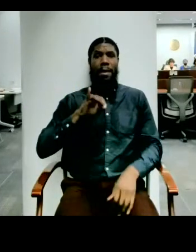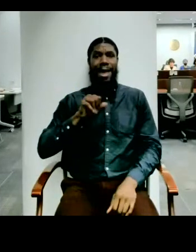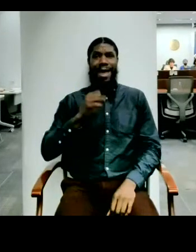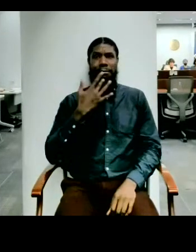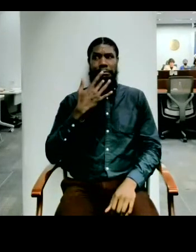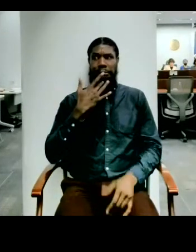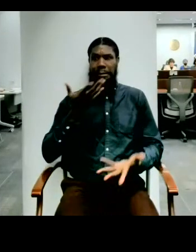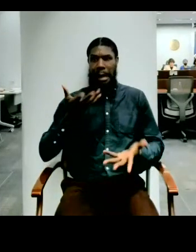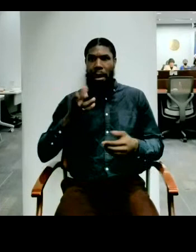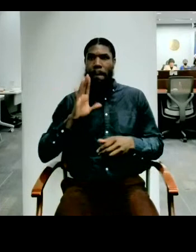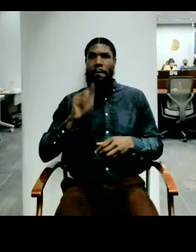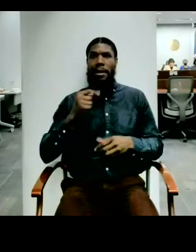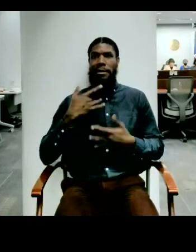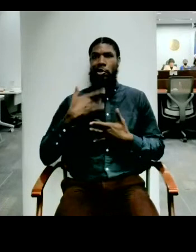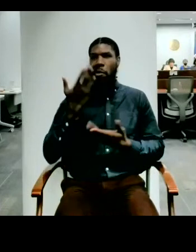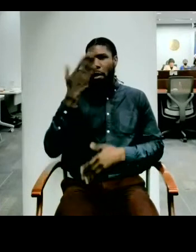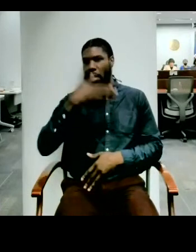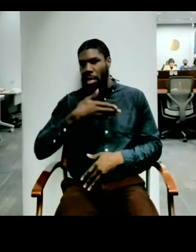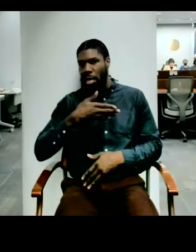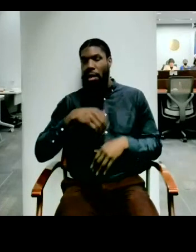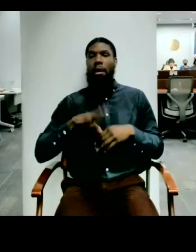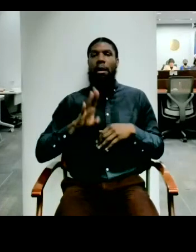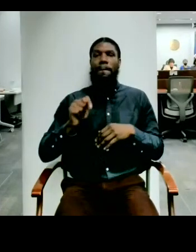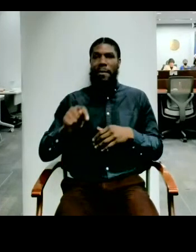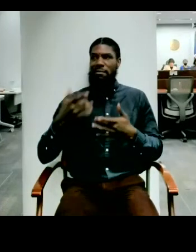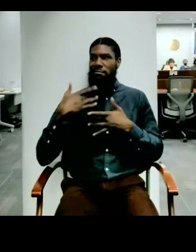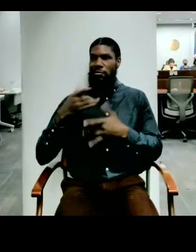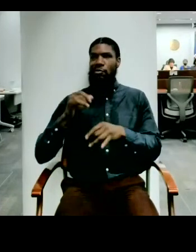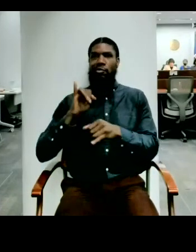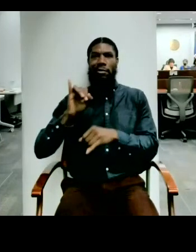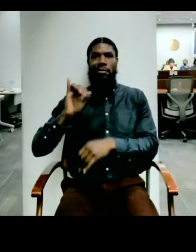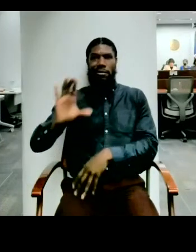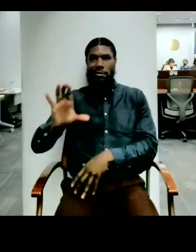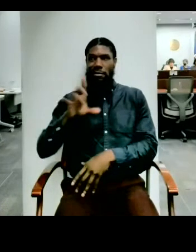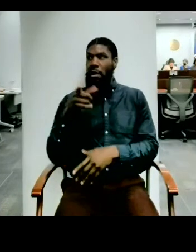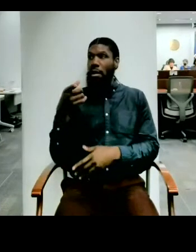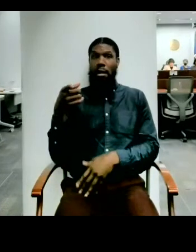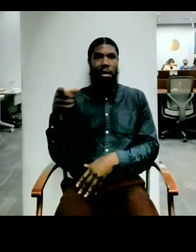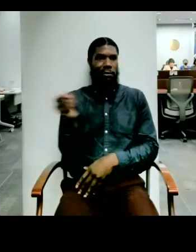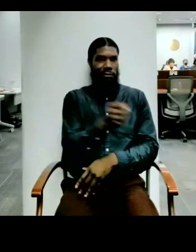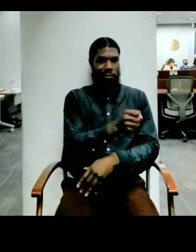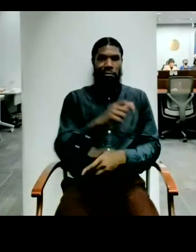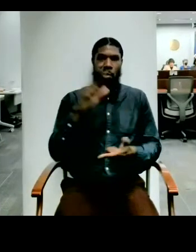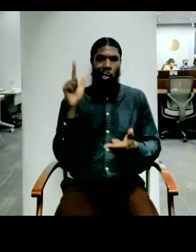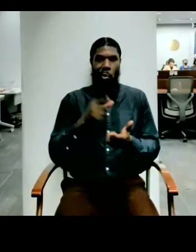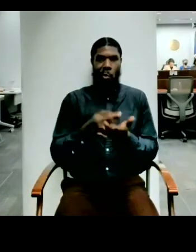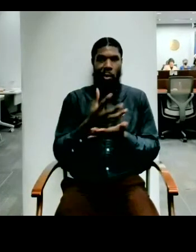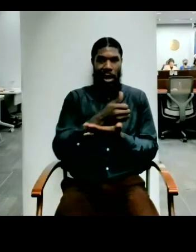are workers who are often driven into these lower wage jobs, less power to negotiate for themselves,